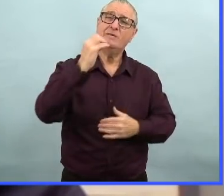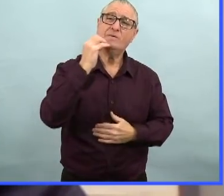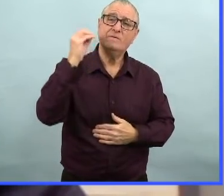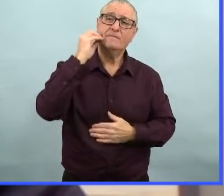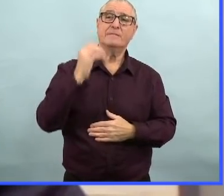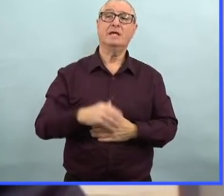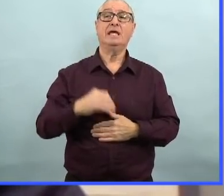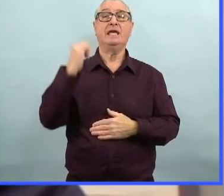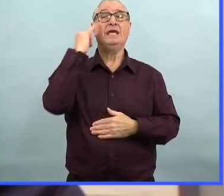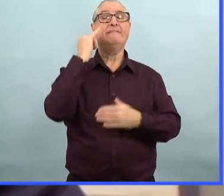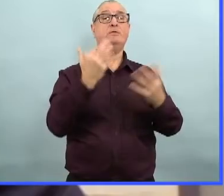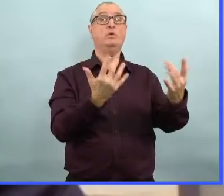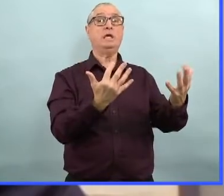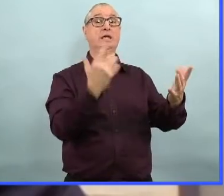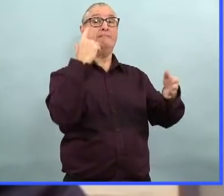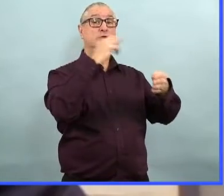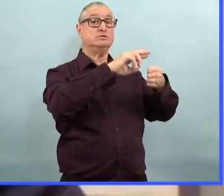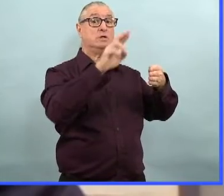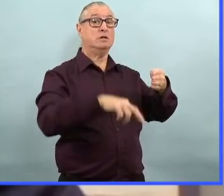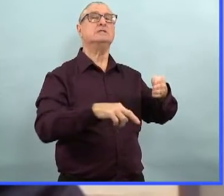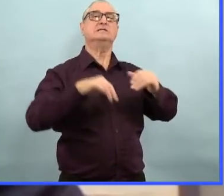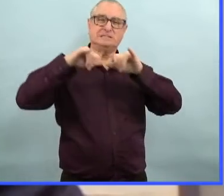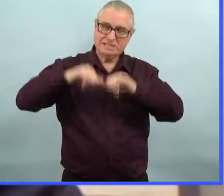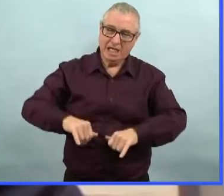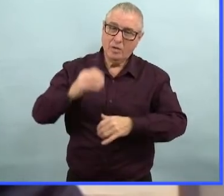if you're not going to go for testing stay home for that 10 days